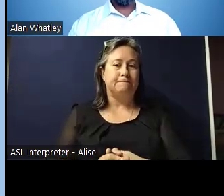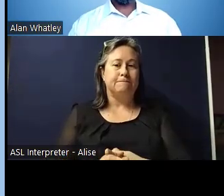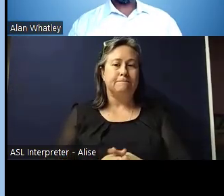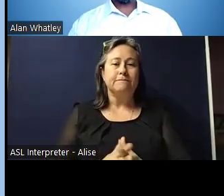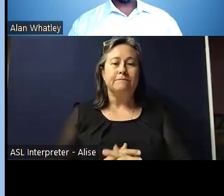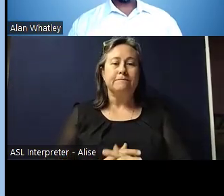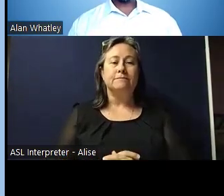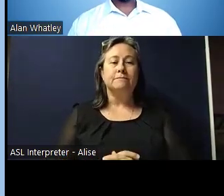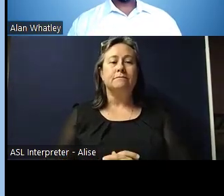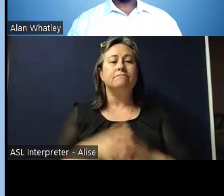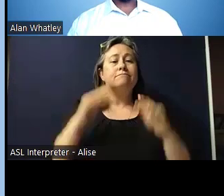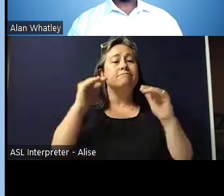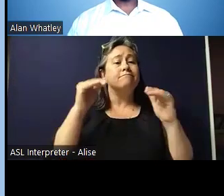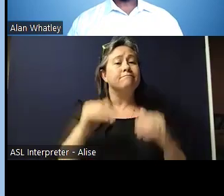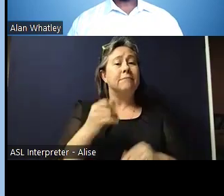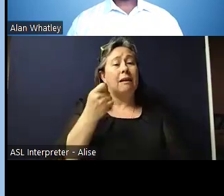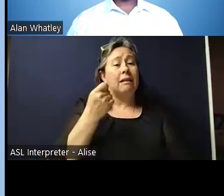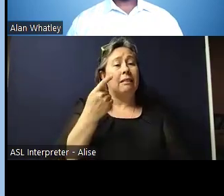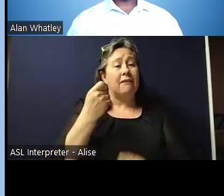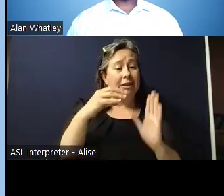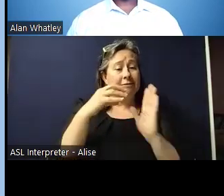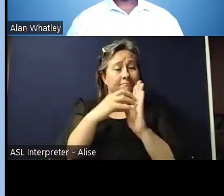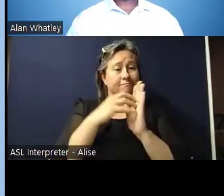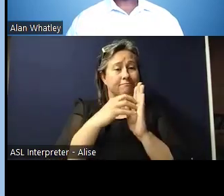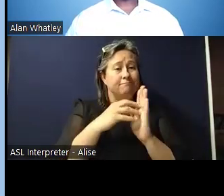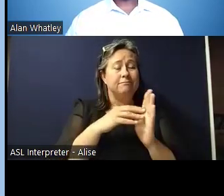next, section 11, indirect expenses.